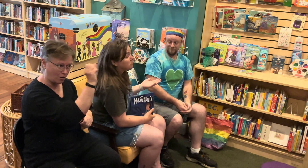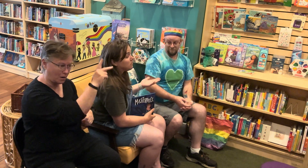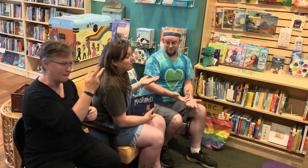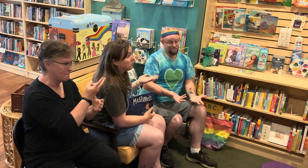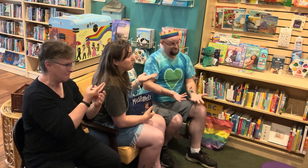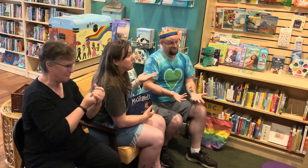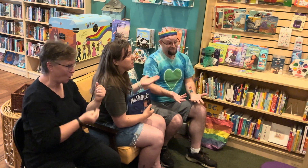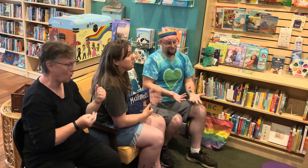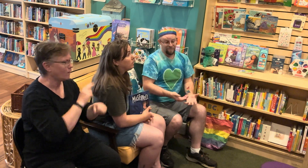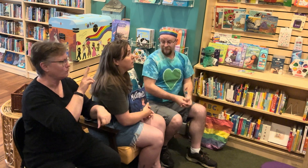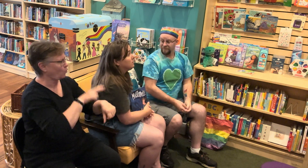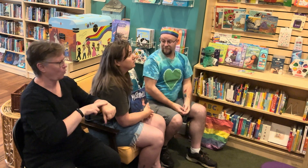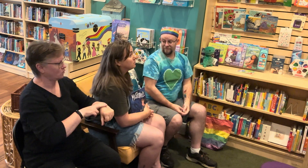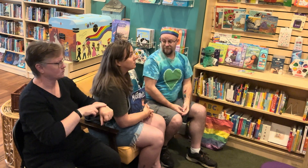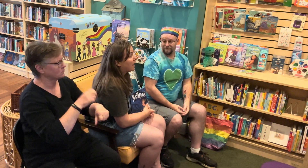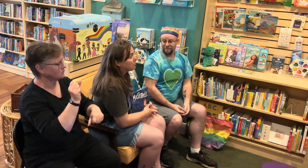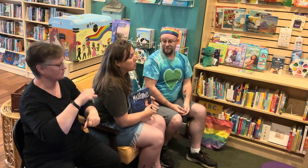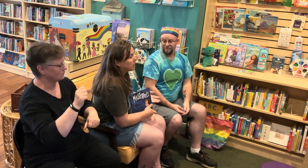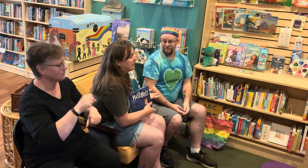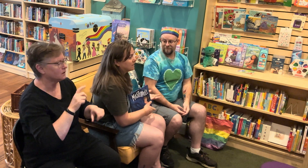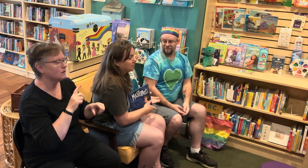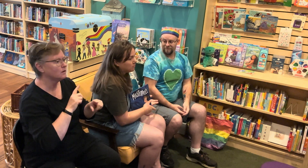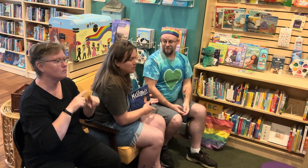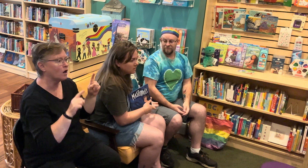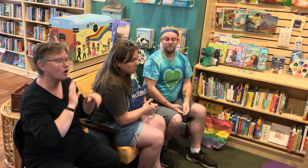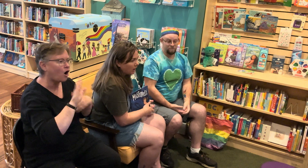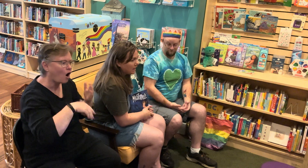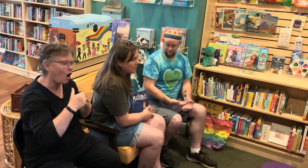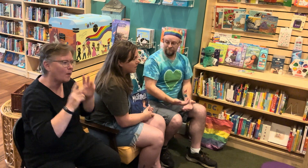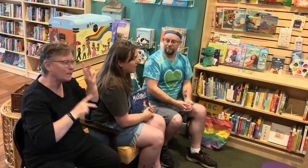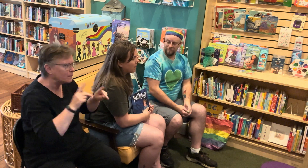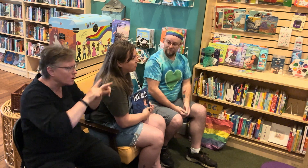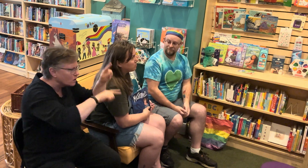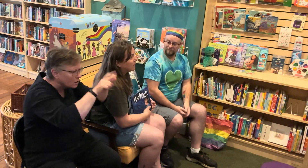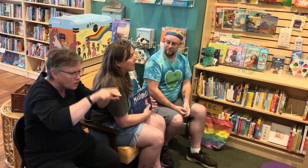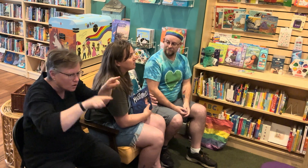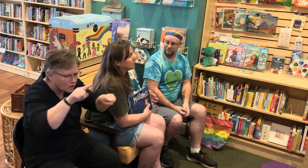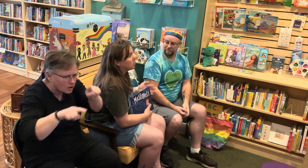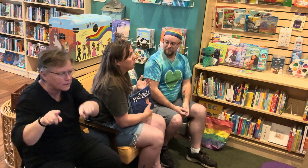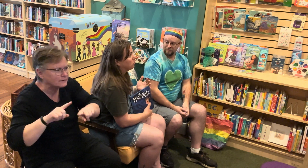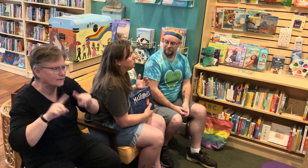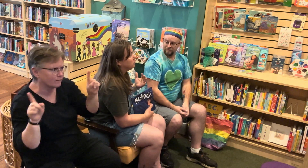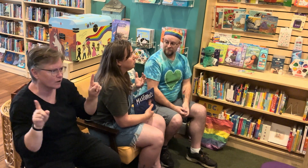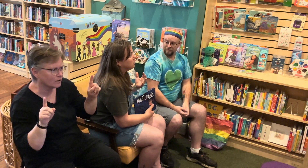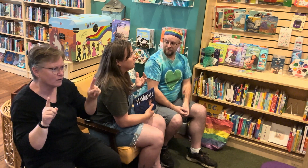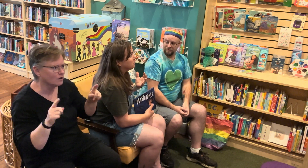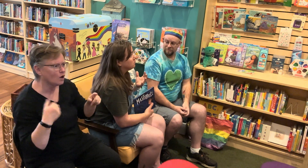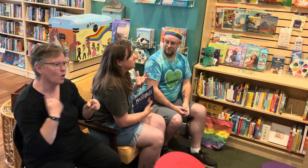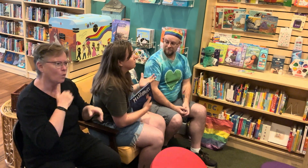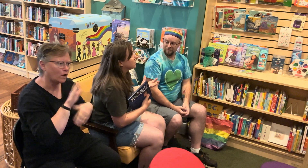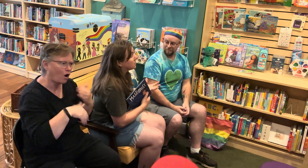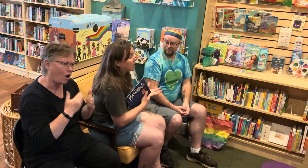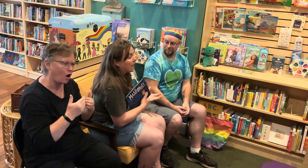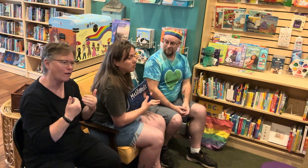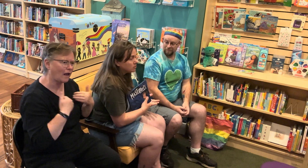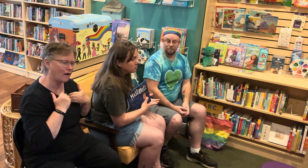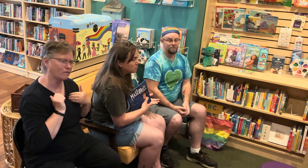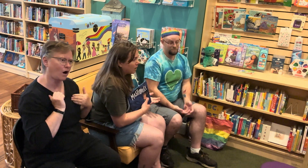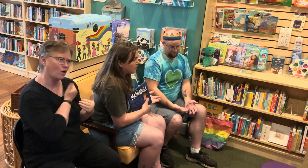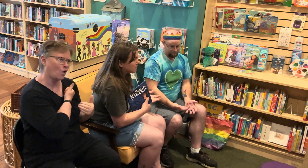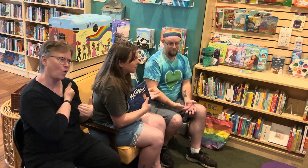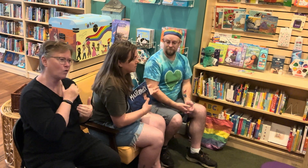both of course. But, everybody is different, right? Everybody has their own style, right? And it's